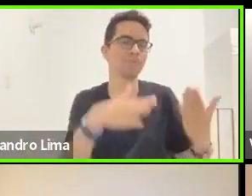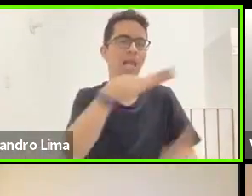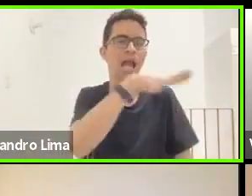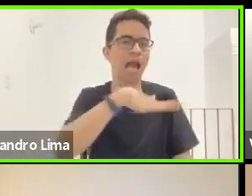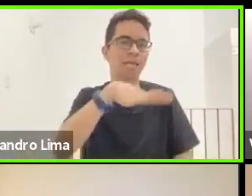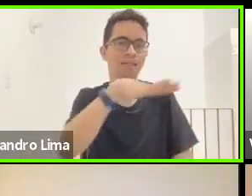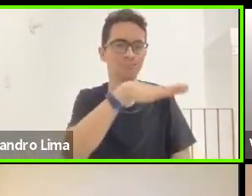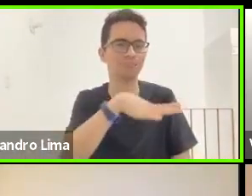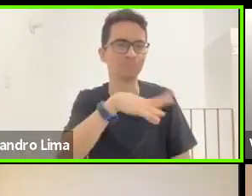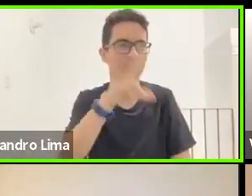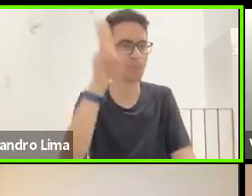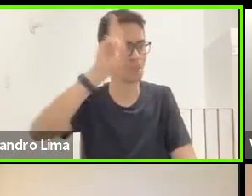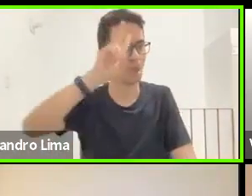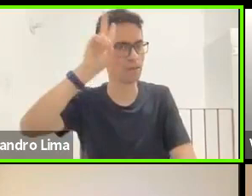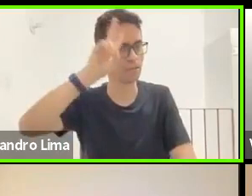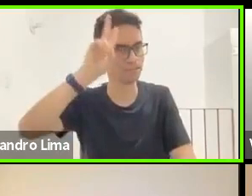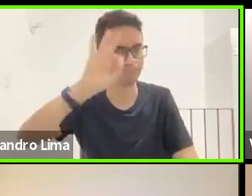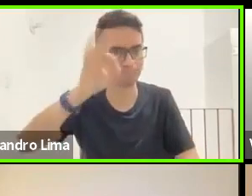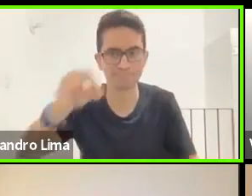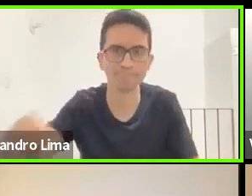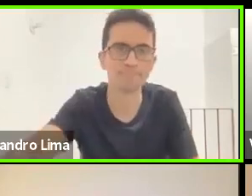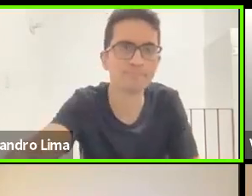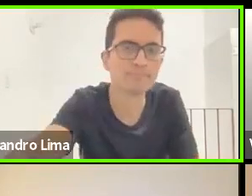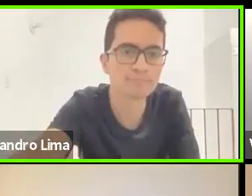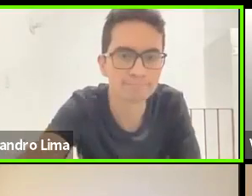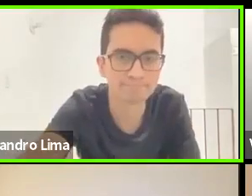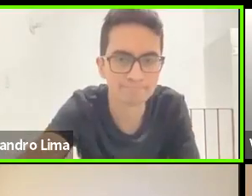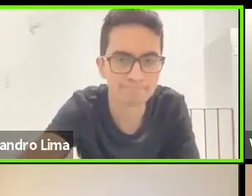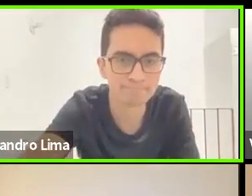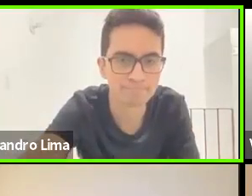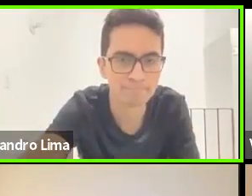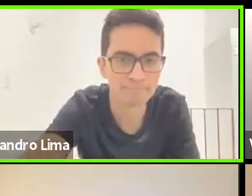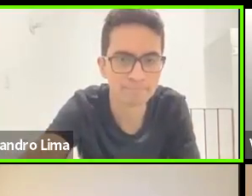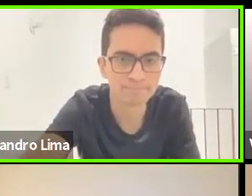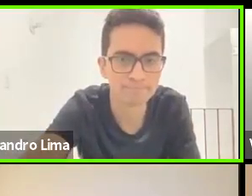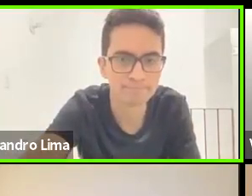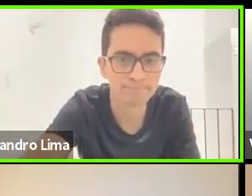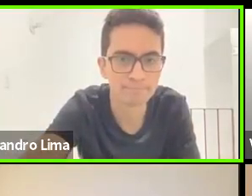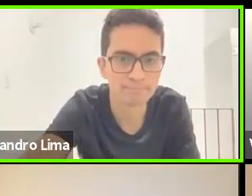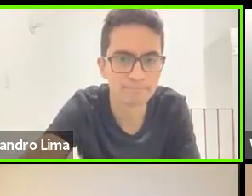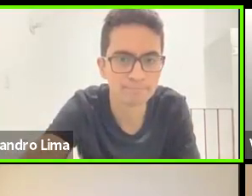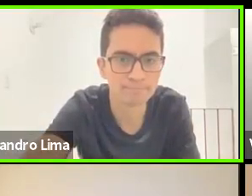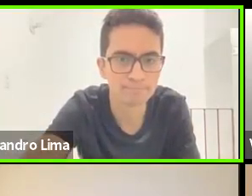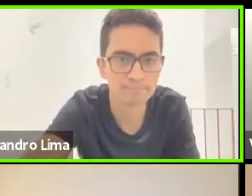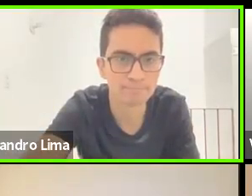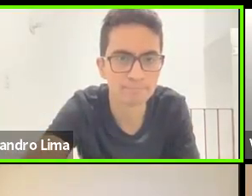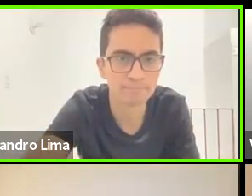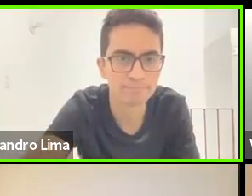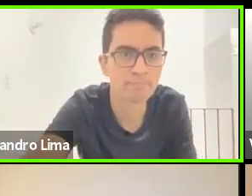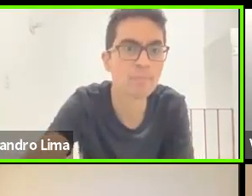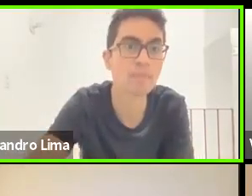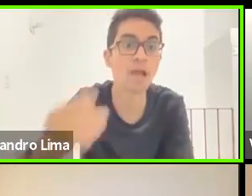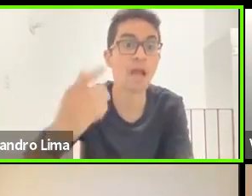And the way. ay you get you ay you get up that you begin to understand that the idea of the